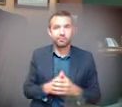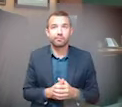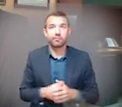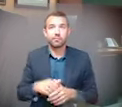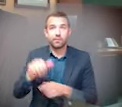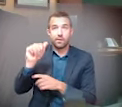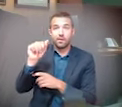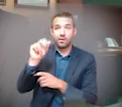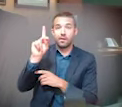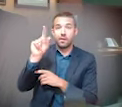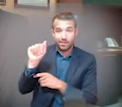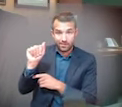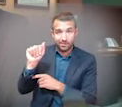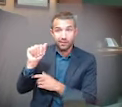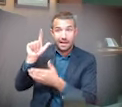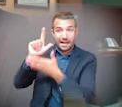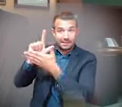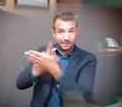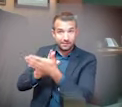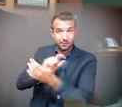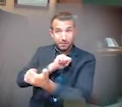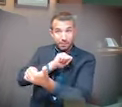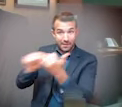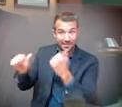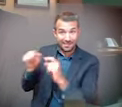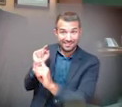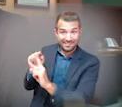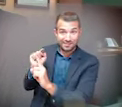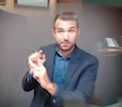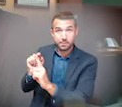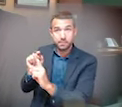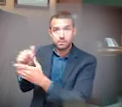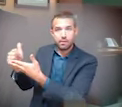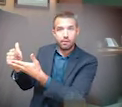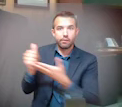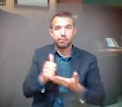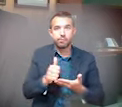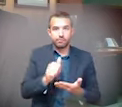the law itself being passed to create ways for me